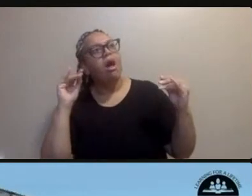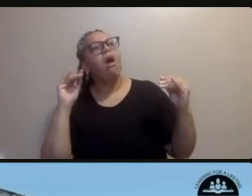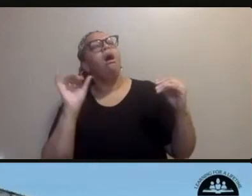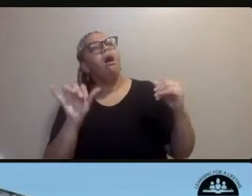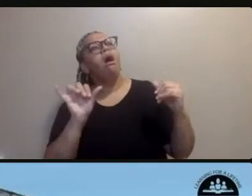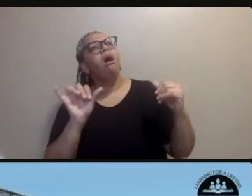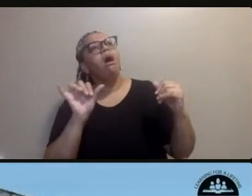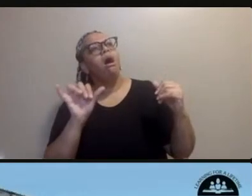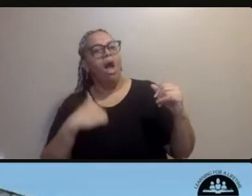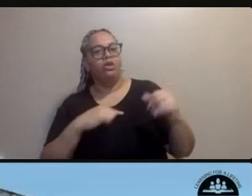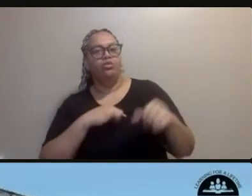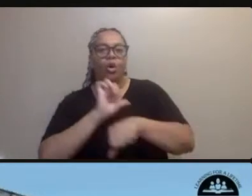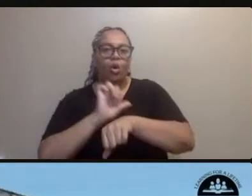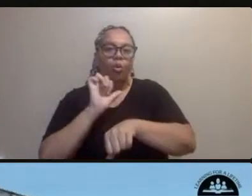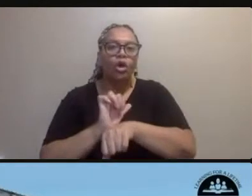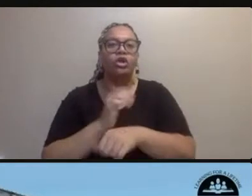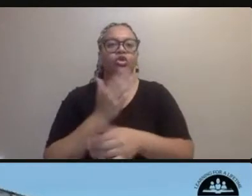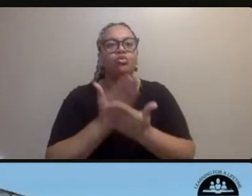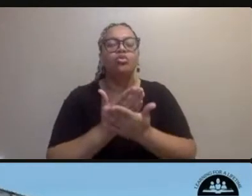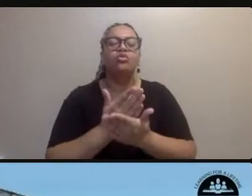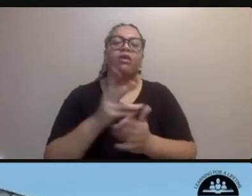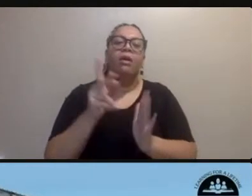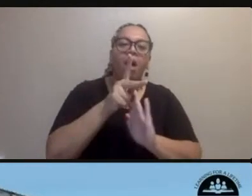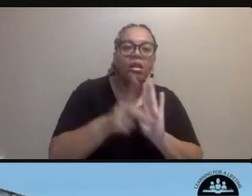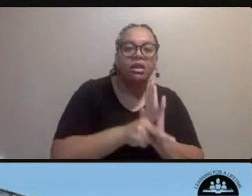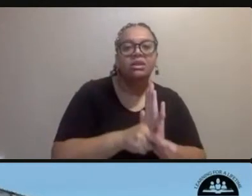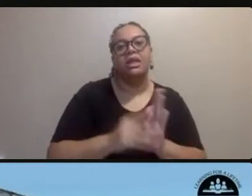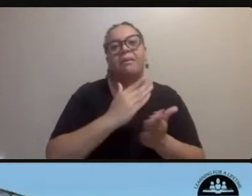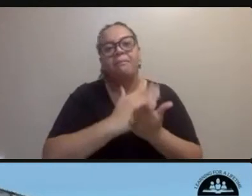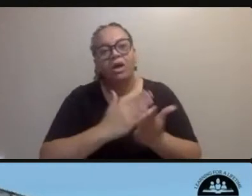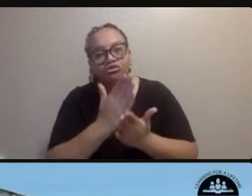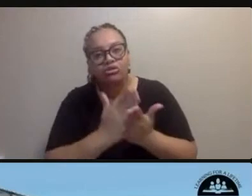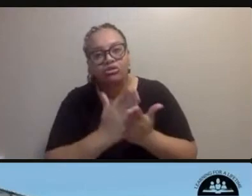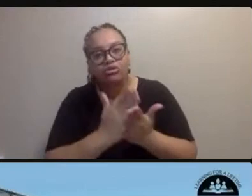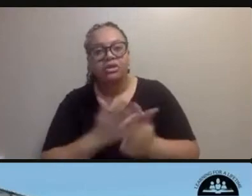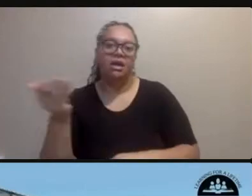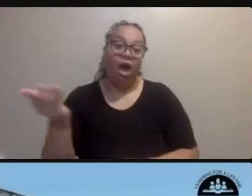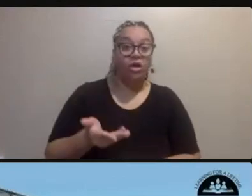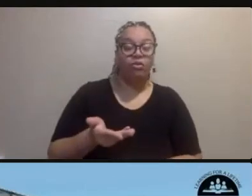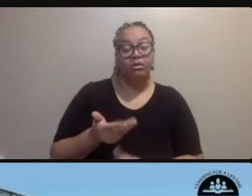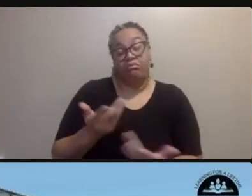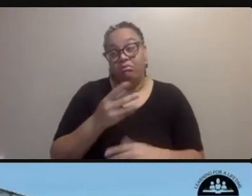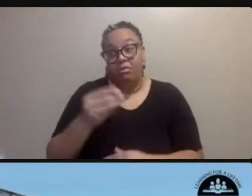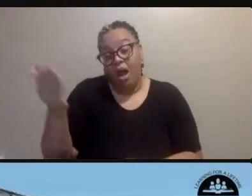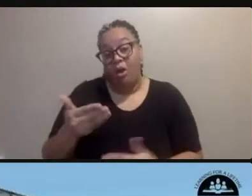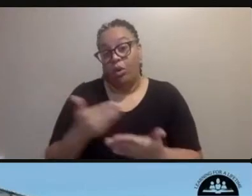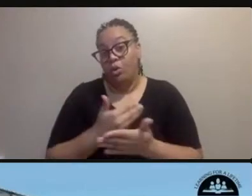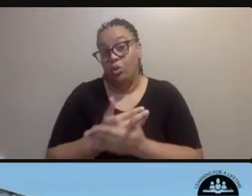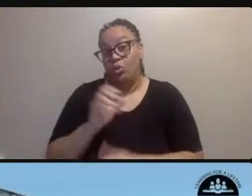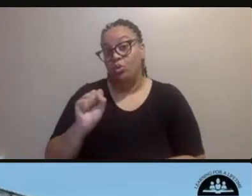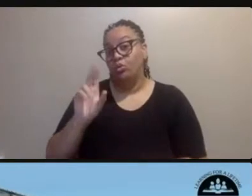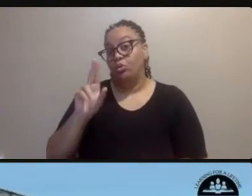OR WHATEVER, I'M STILL GONNA LISTEN TO WHAT THEY HAVE TO SAY AND TAKE THAT INTO